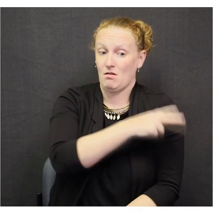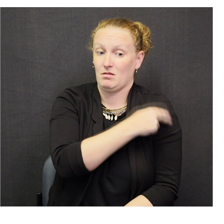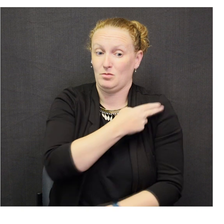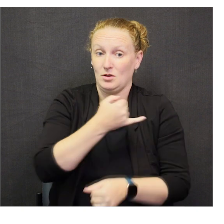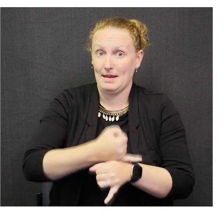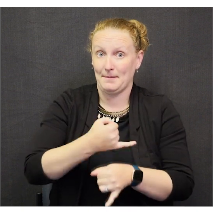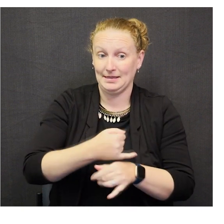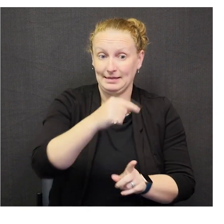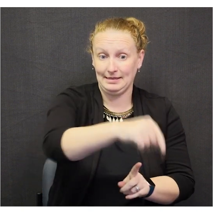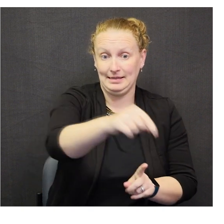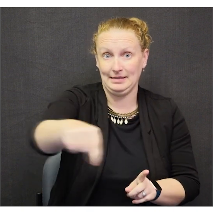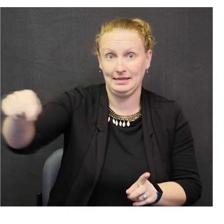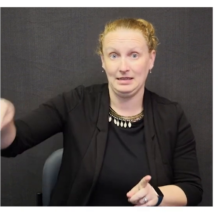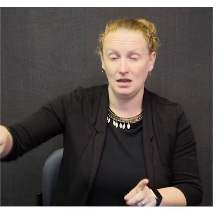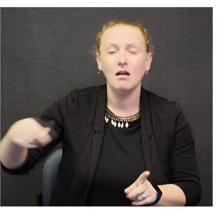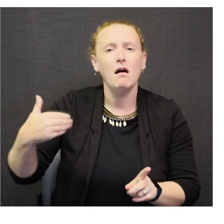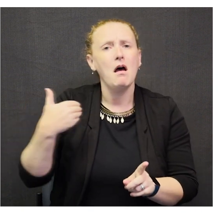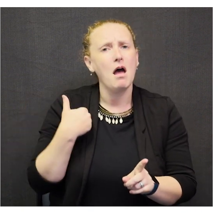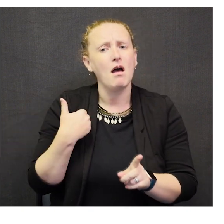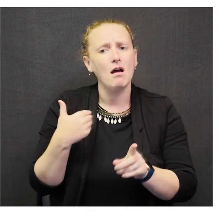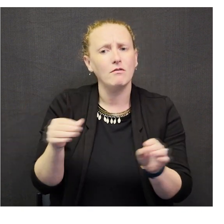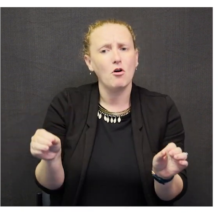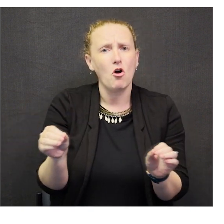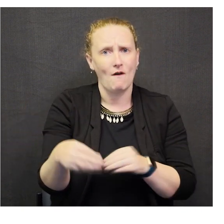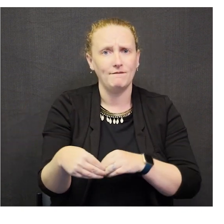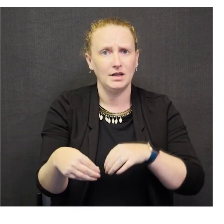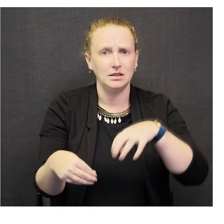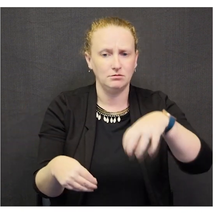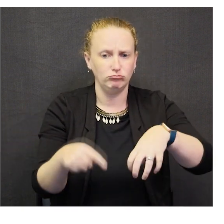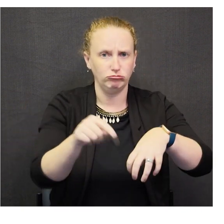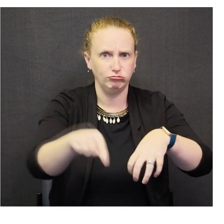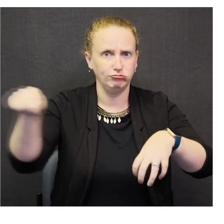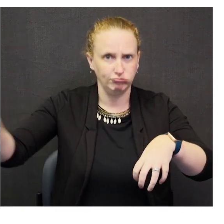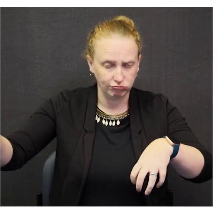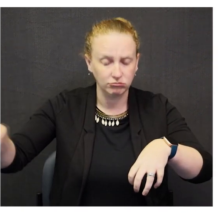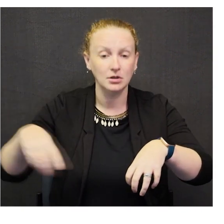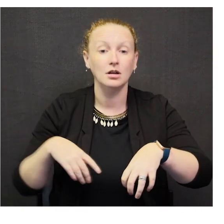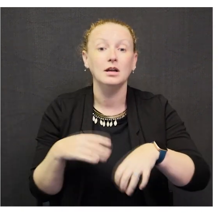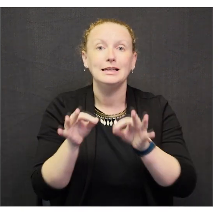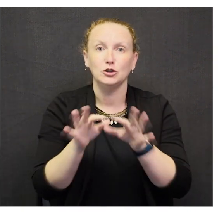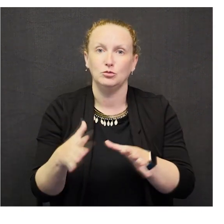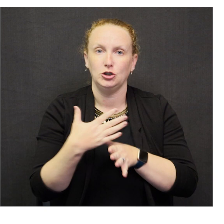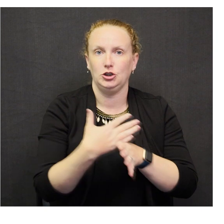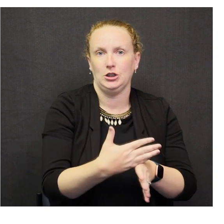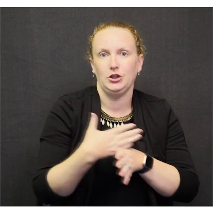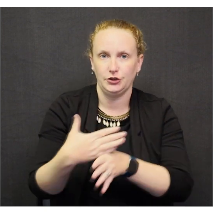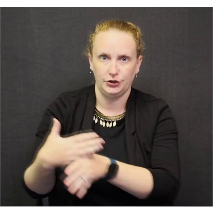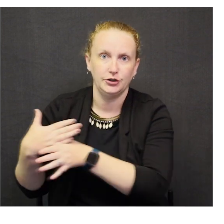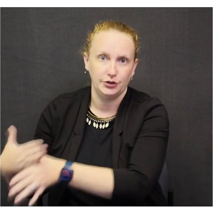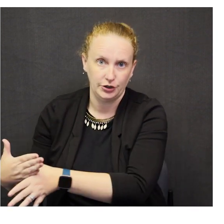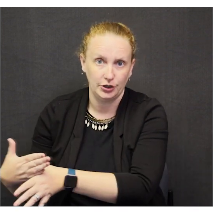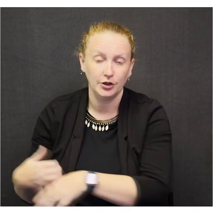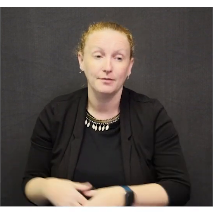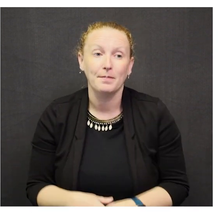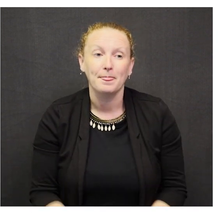sharing a communal office at each campus on we had more interpreters than we could really